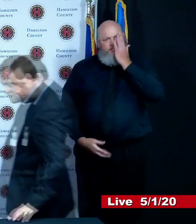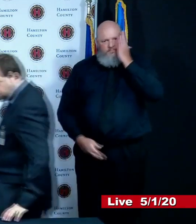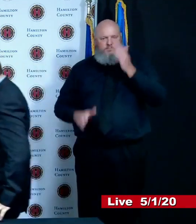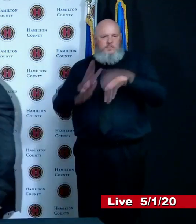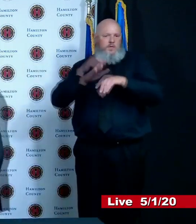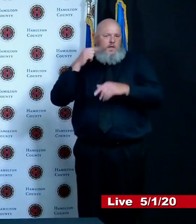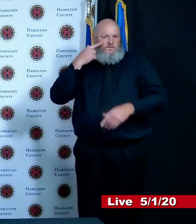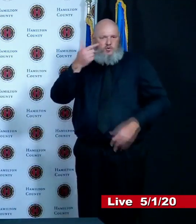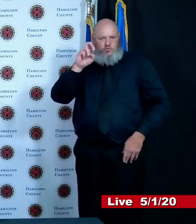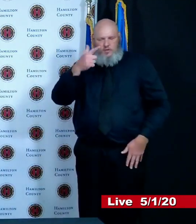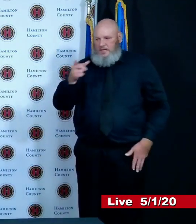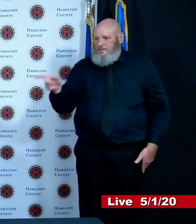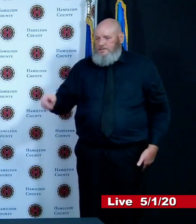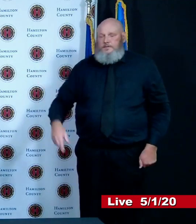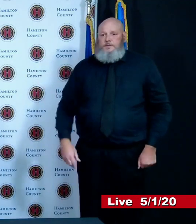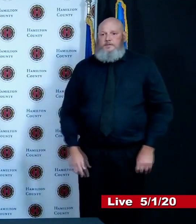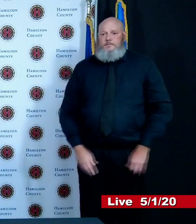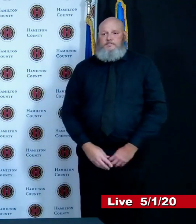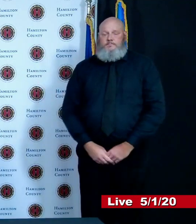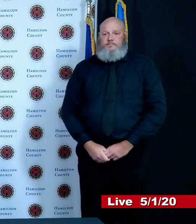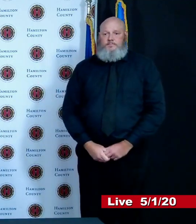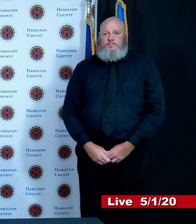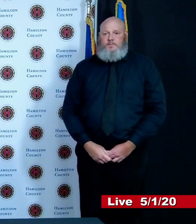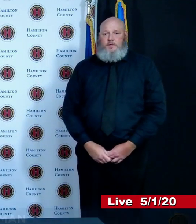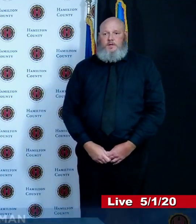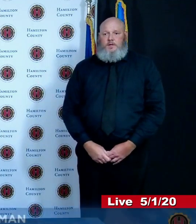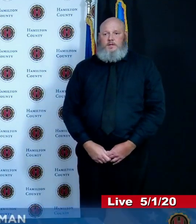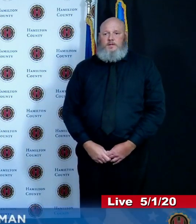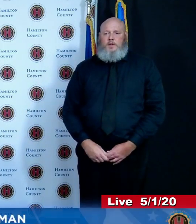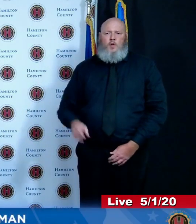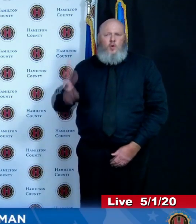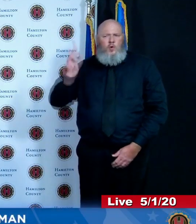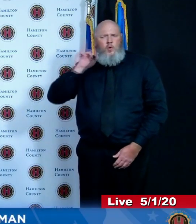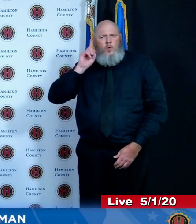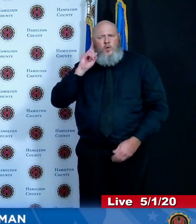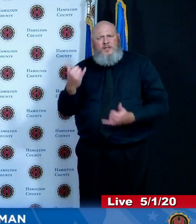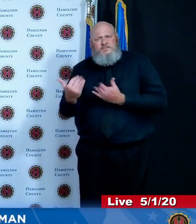received a release this morning about UC's Covid-19 projections creates a